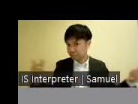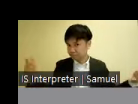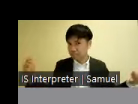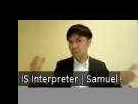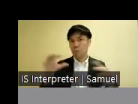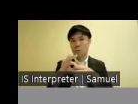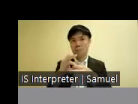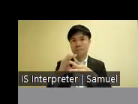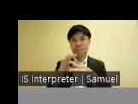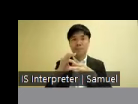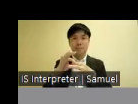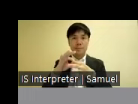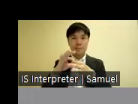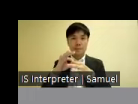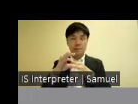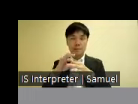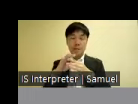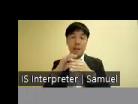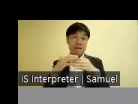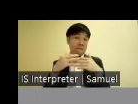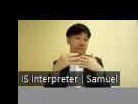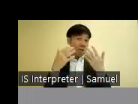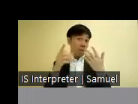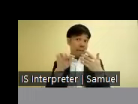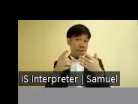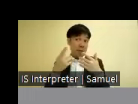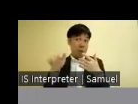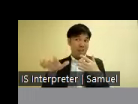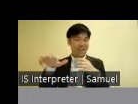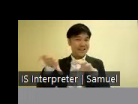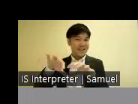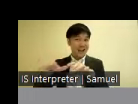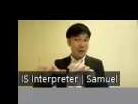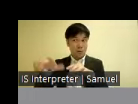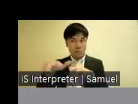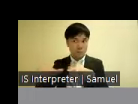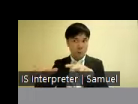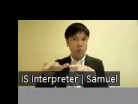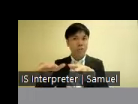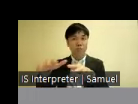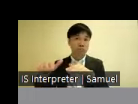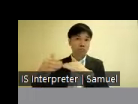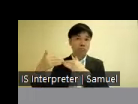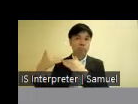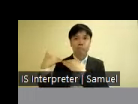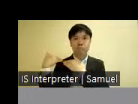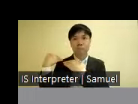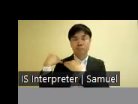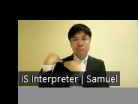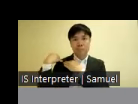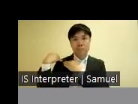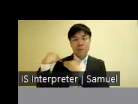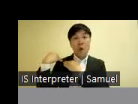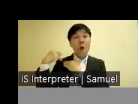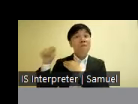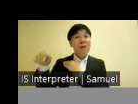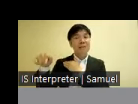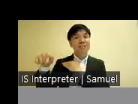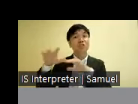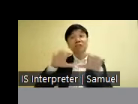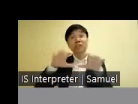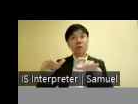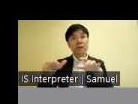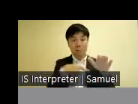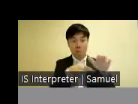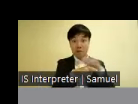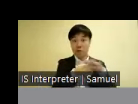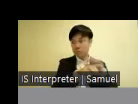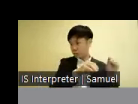of the host country to equal benefits and rights between refugees and nationals.